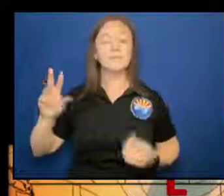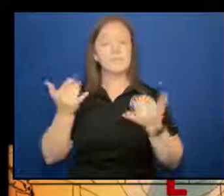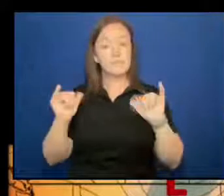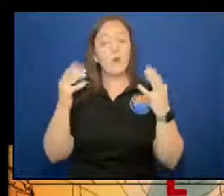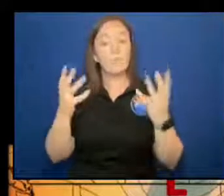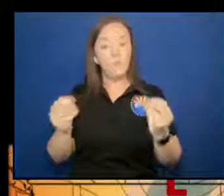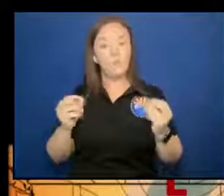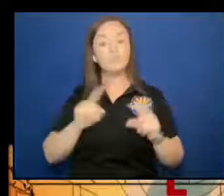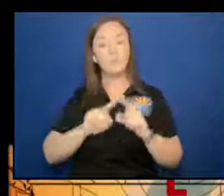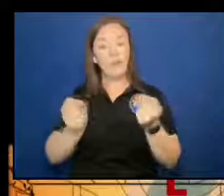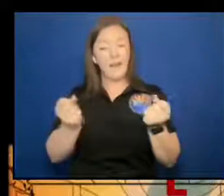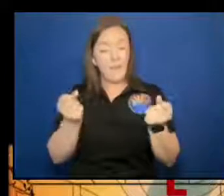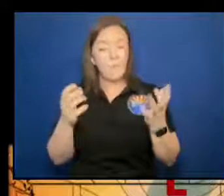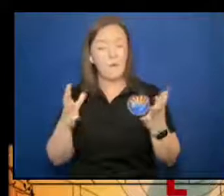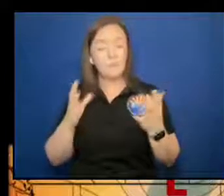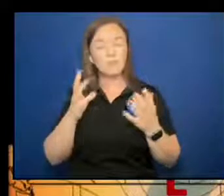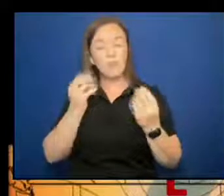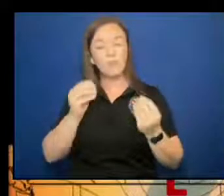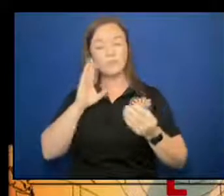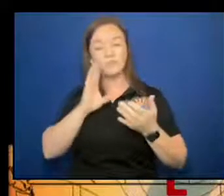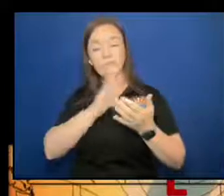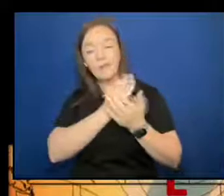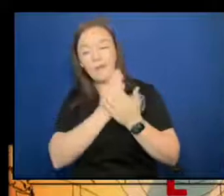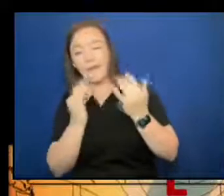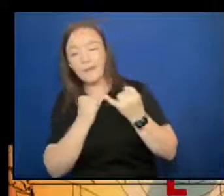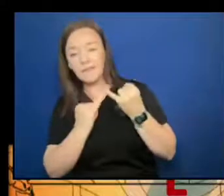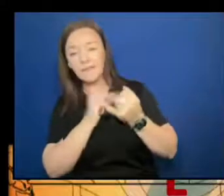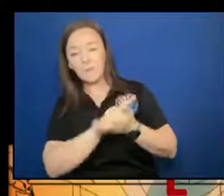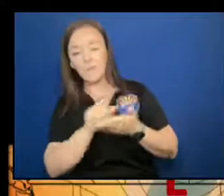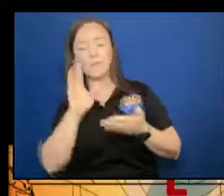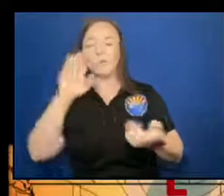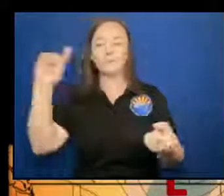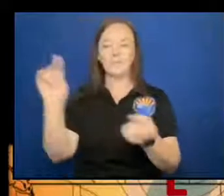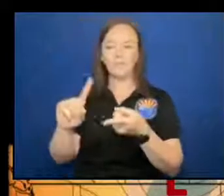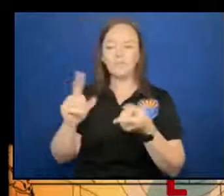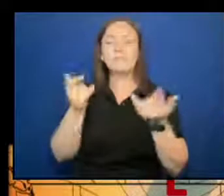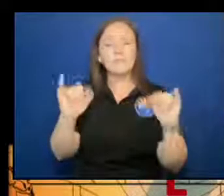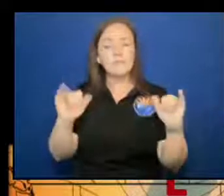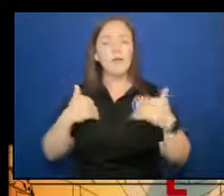RECEIVE RAIN, AND RECEIVED AN INCH IN SOME PLACES AND WHAT THAT'S MASS MADE IS THE WORK IMPOSSIBLE